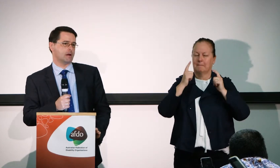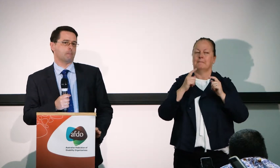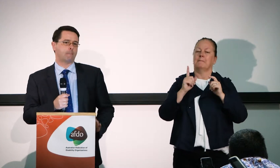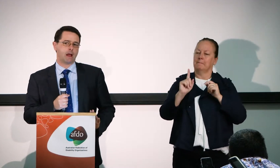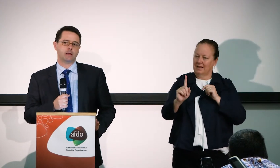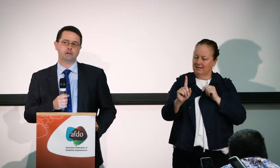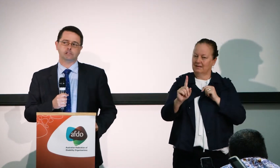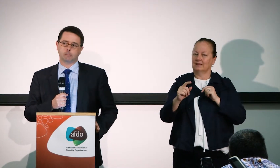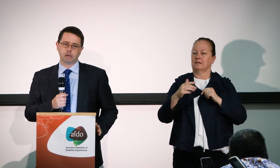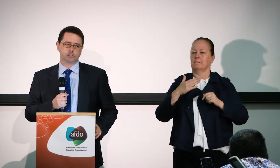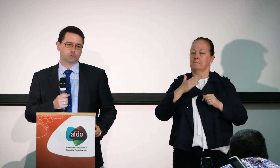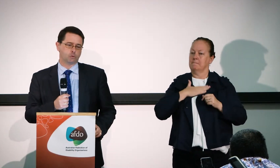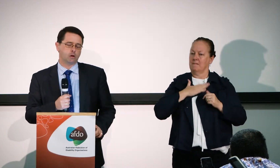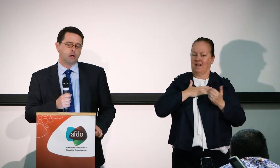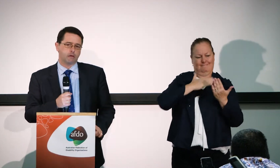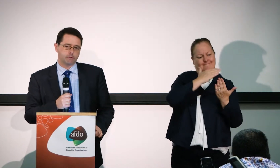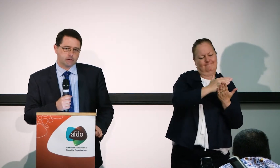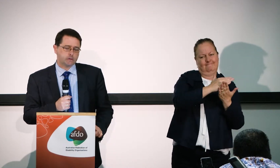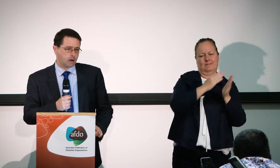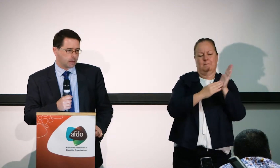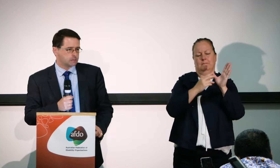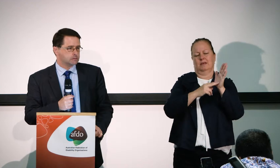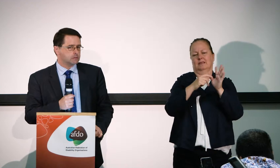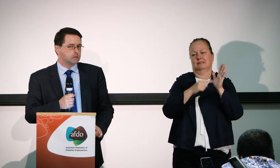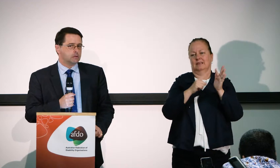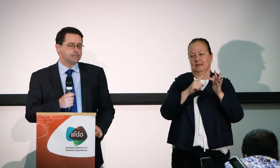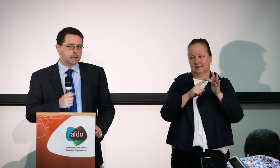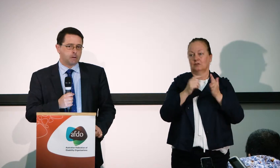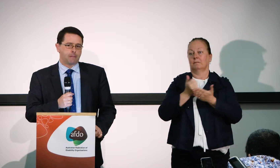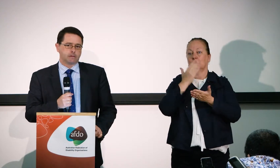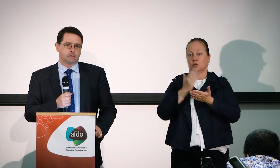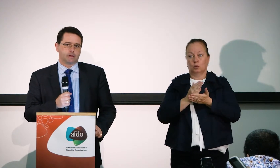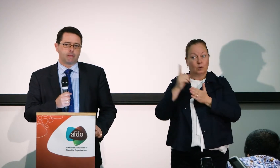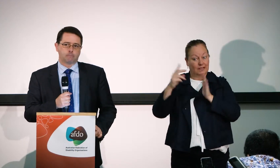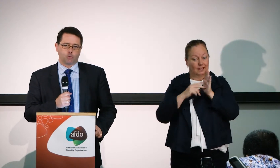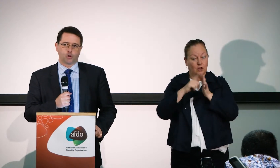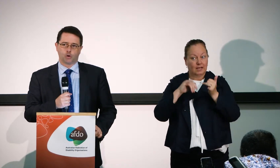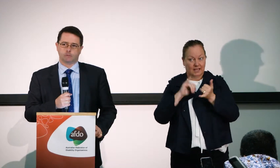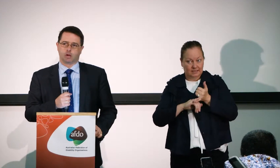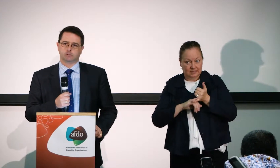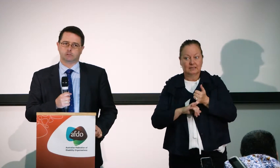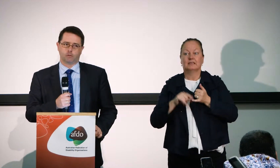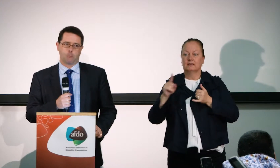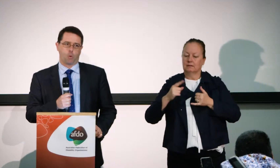my mandate is to make sure that the NDIS is implemented in that broader human rights framework.